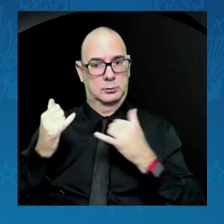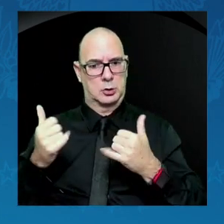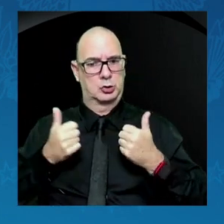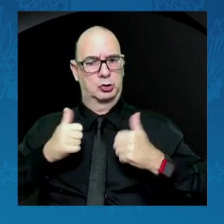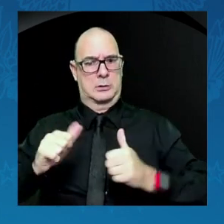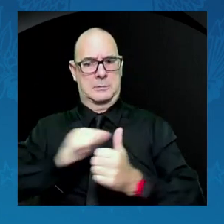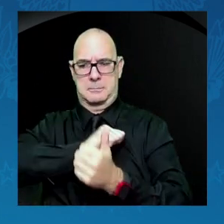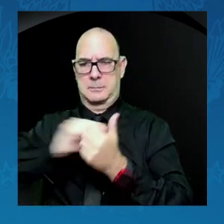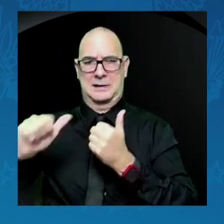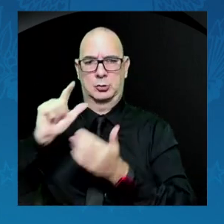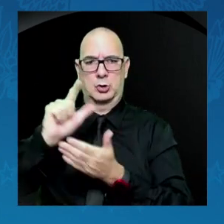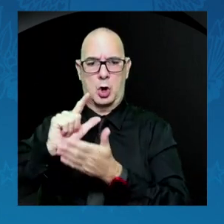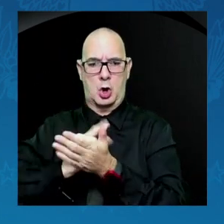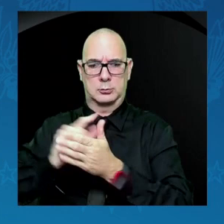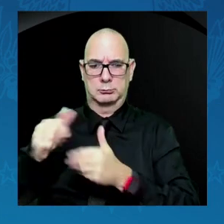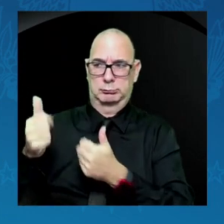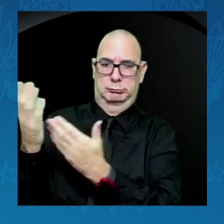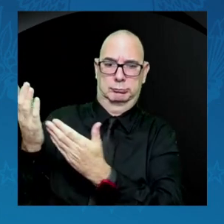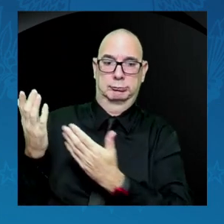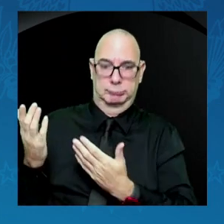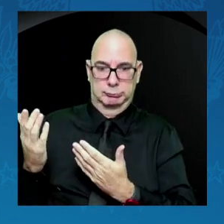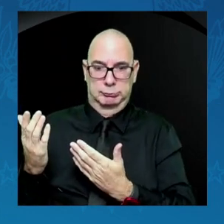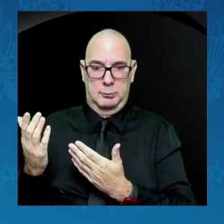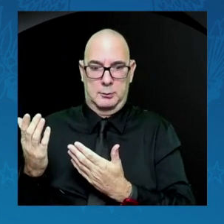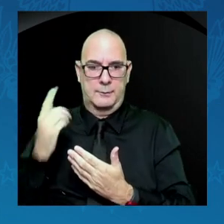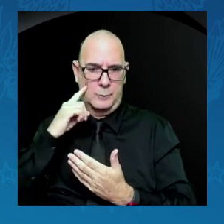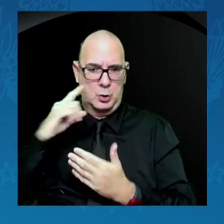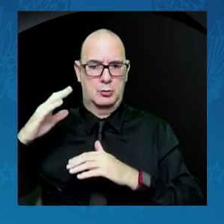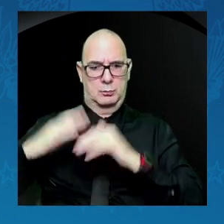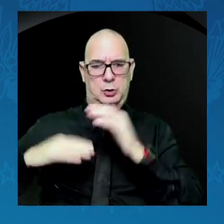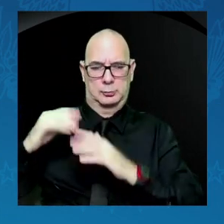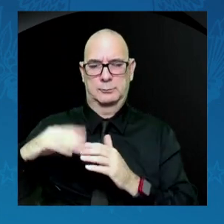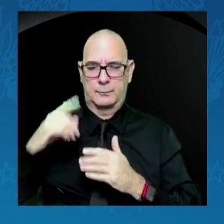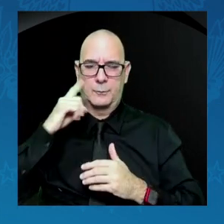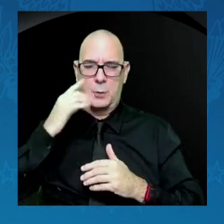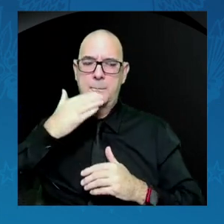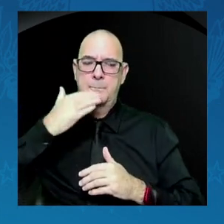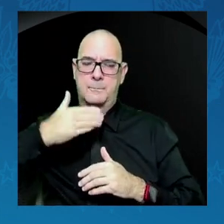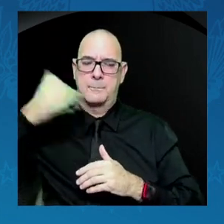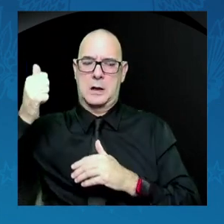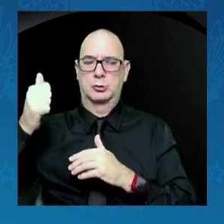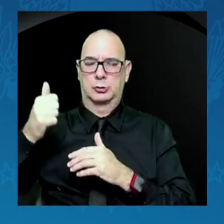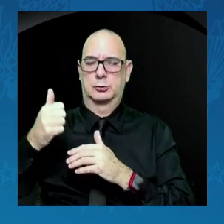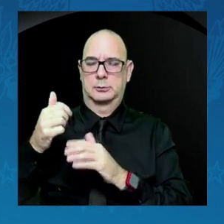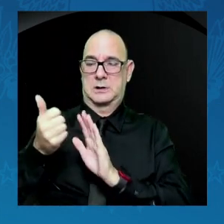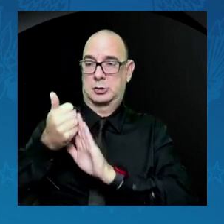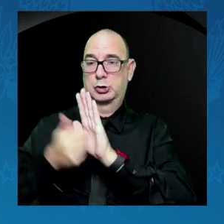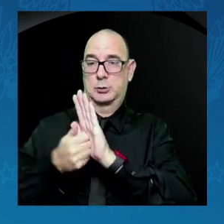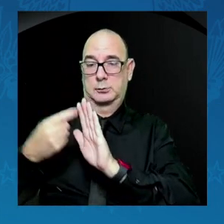through the House of Representatives. And that legislation includes significant investments